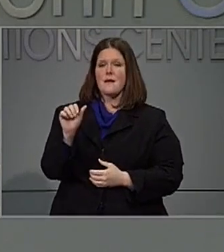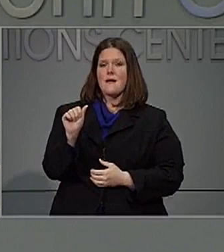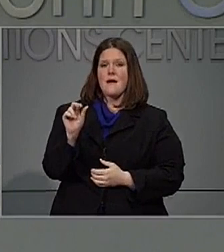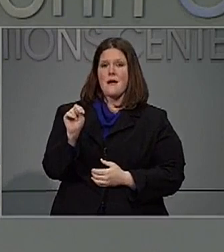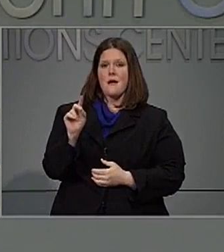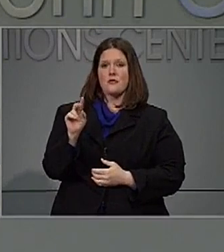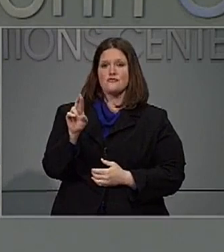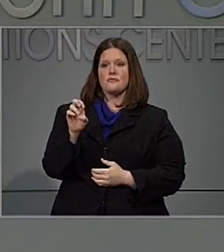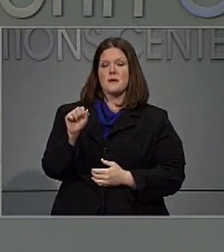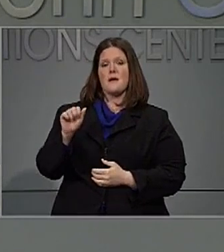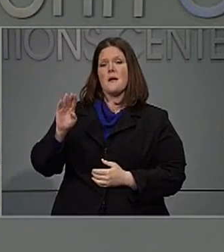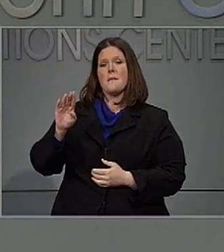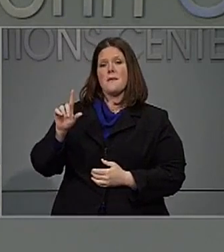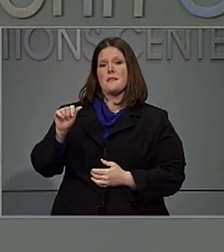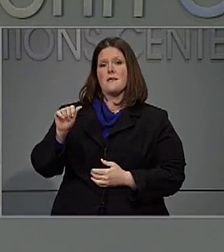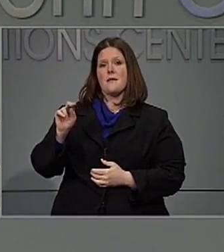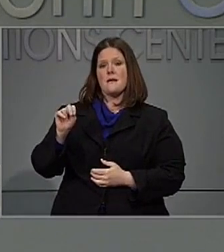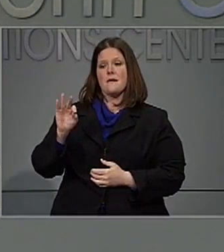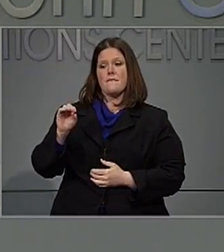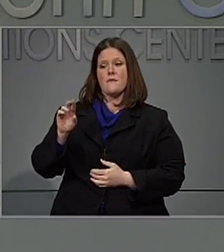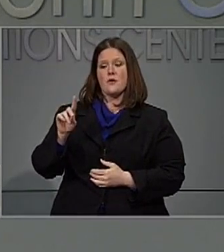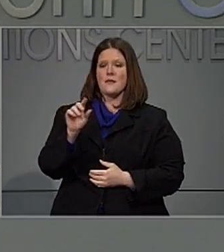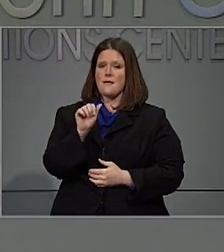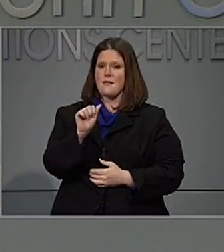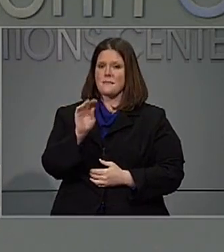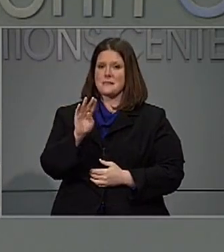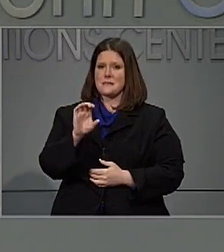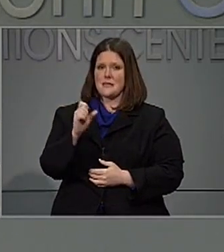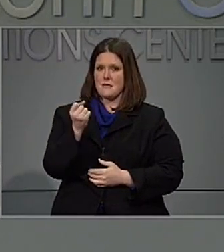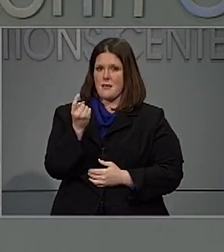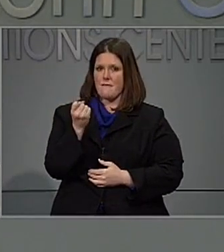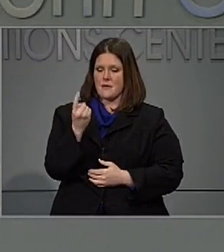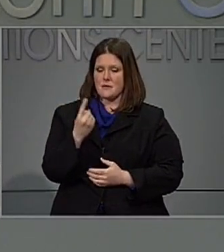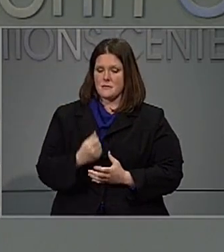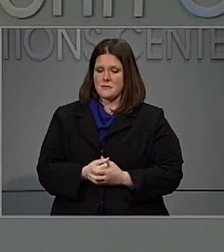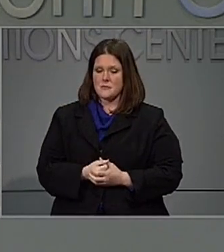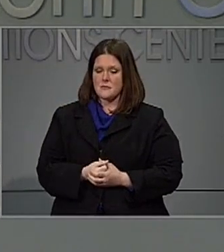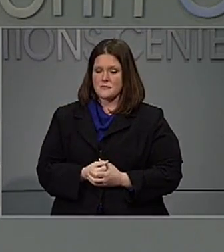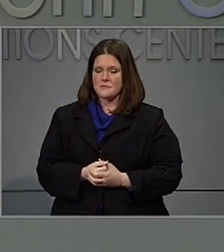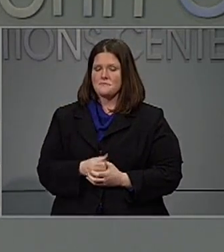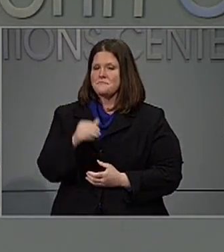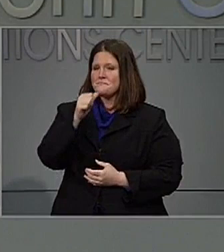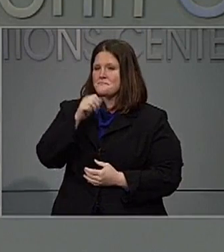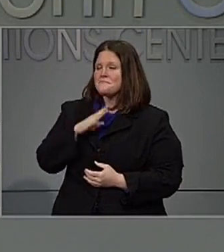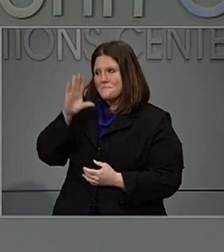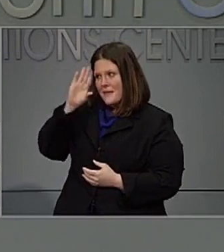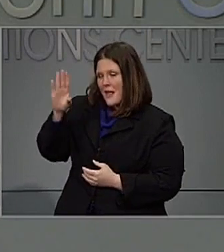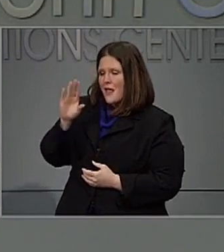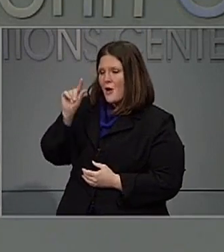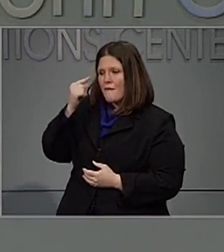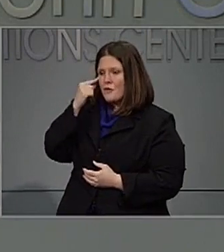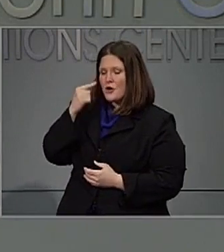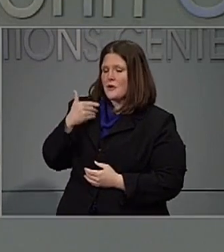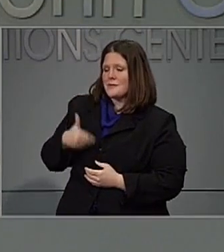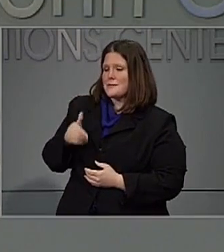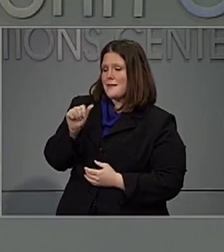THAT WE GAVE IT GIVE A BOOST TO OUR ECONOMY AND CAN CONTINUE TO MOVE THROUGH THESE PHASES IN A SAFEWAY GIVING PEOPLE CONFIDENCE.